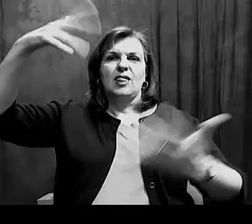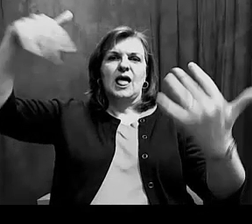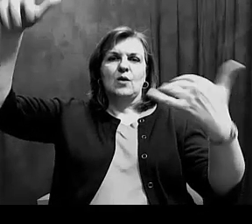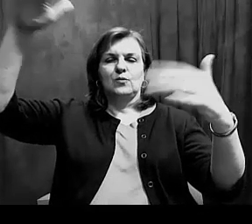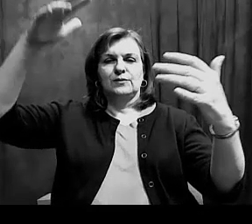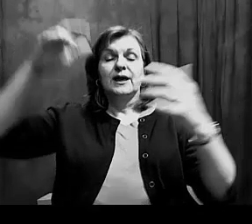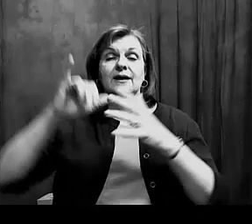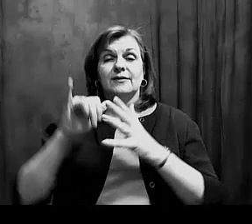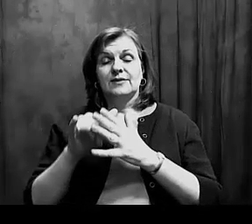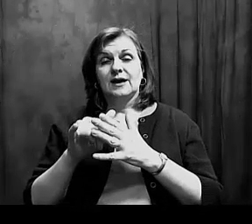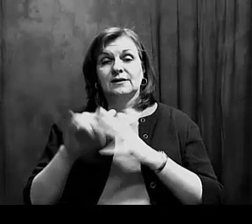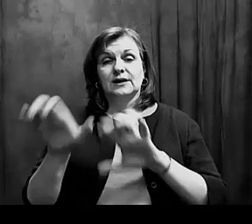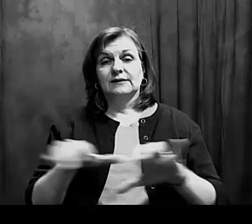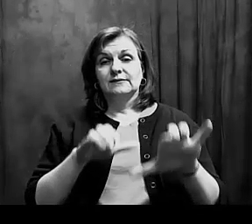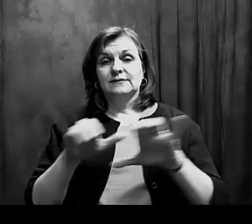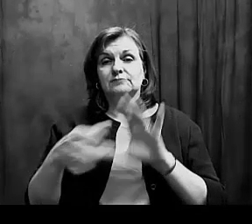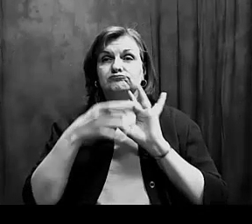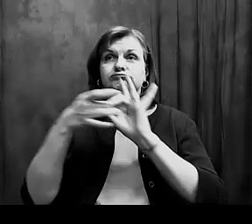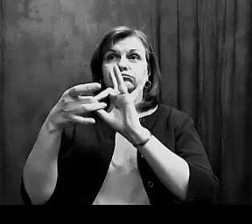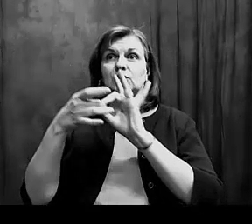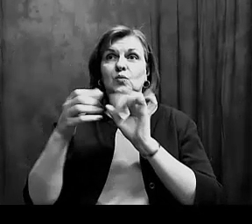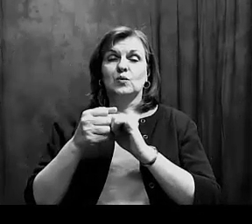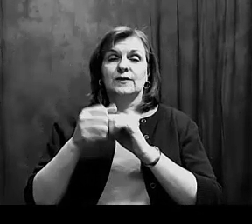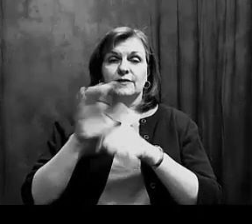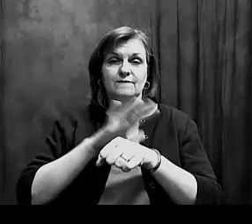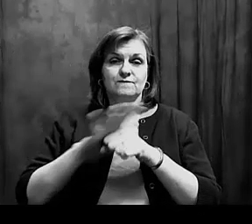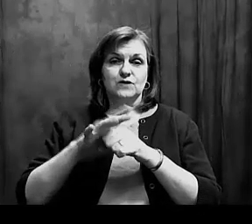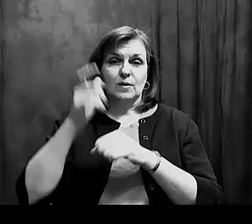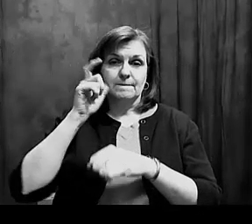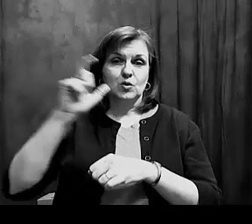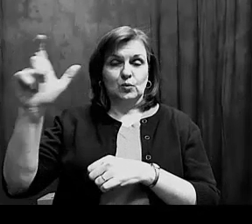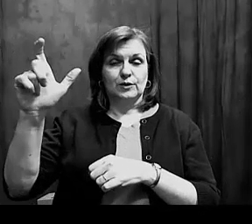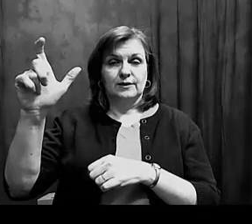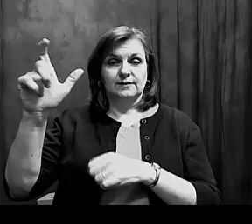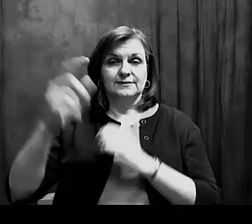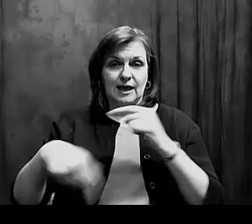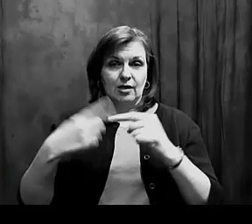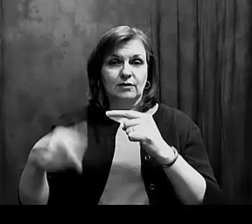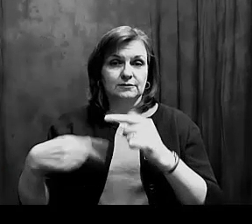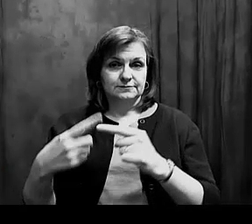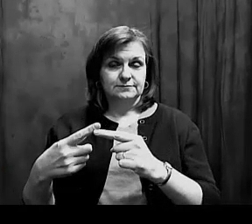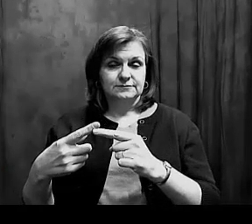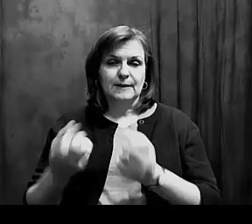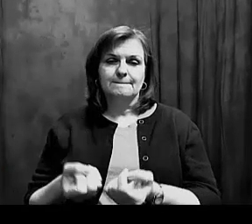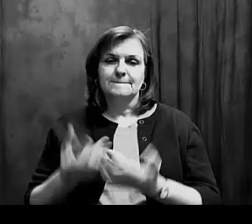quite a cloud thats being released this is actually done in cycle with the full moon